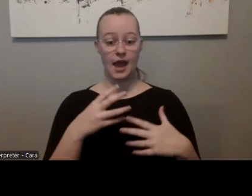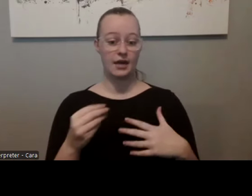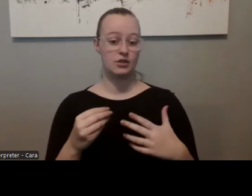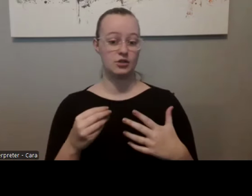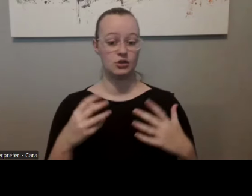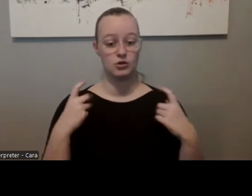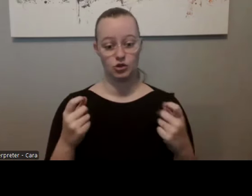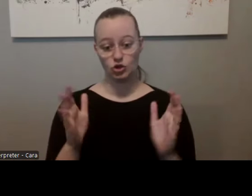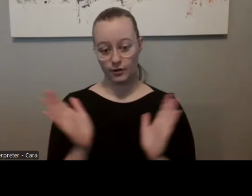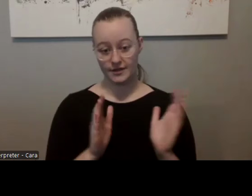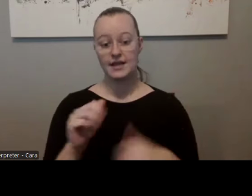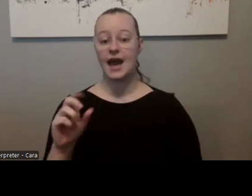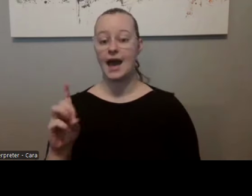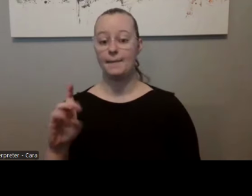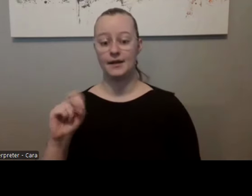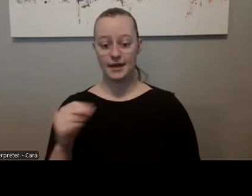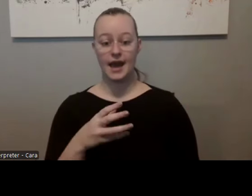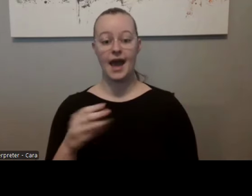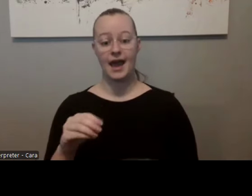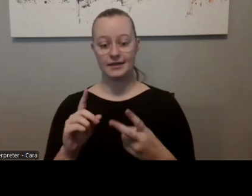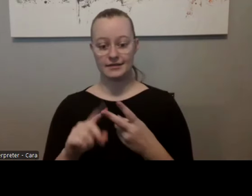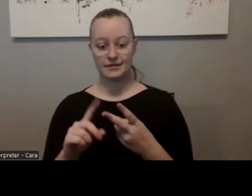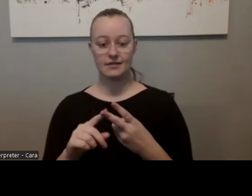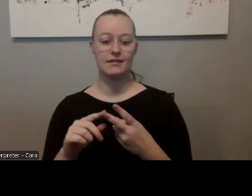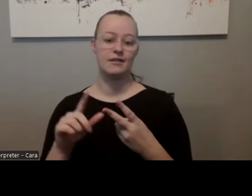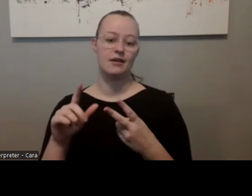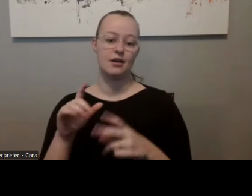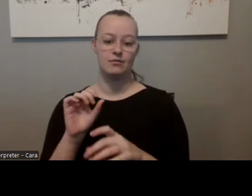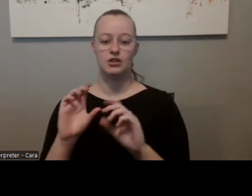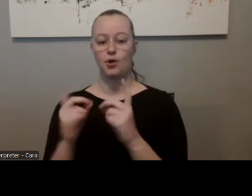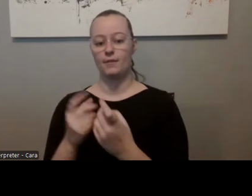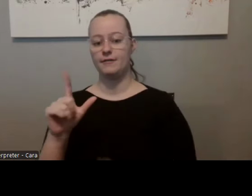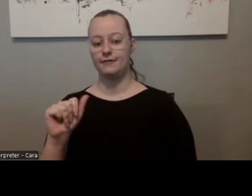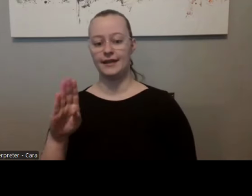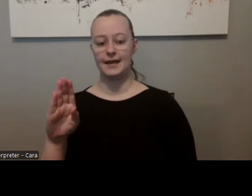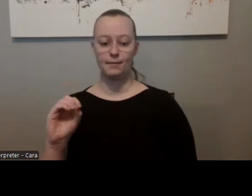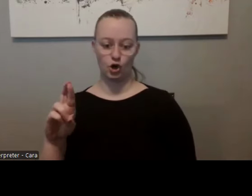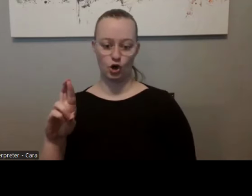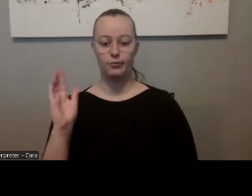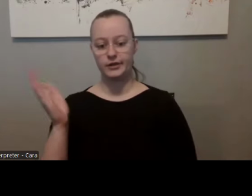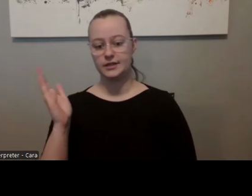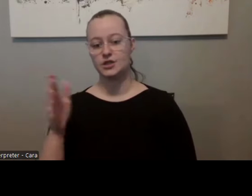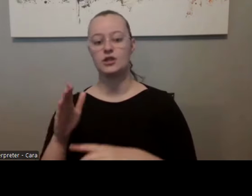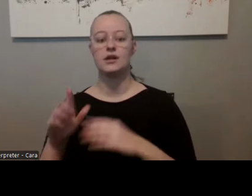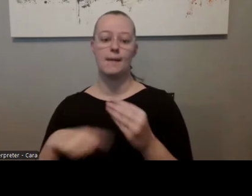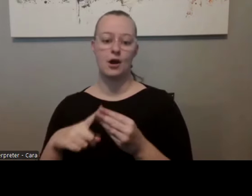research, HCBS Forward Work Group. The presentation will be followed by an expert panel facilitated by the Direct Care